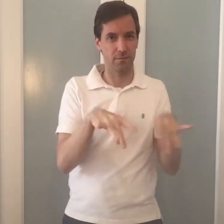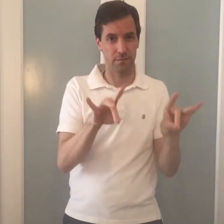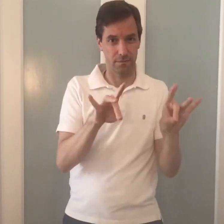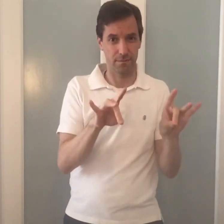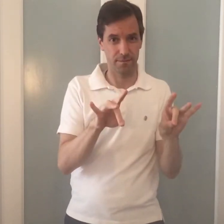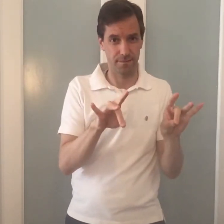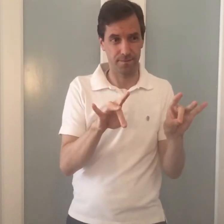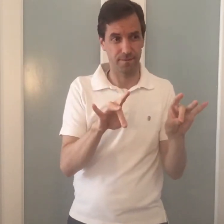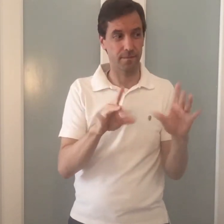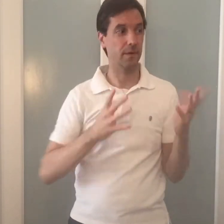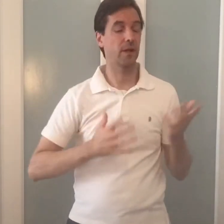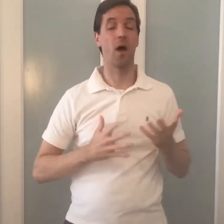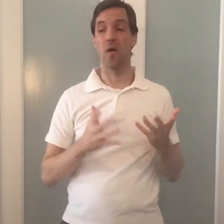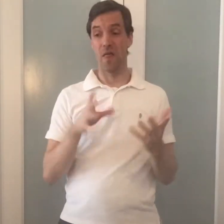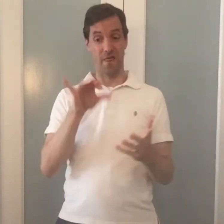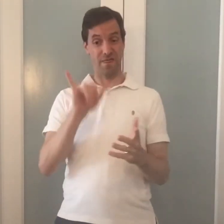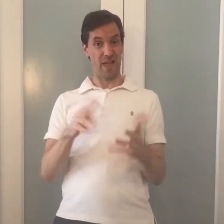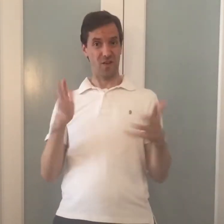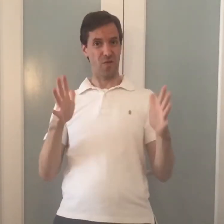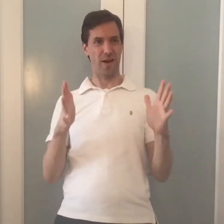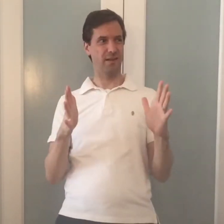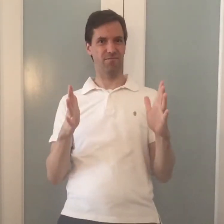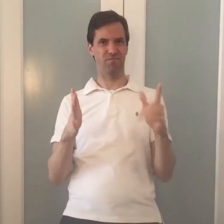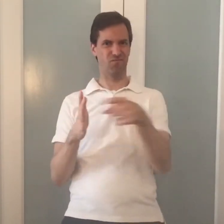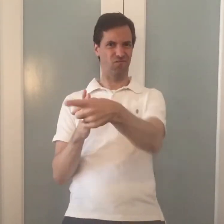birth to age 3, which is a really critical time for language acquisition